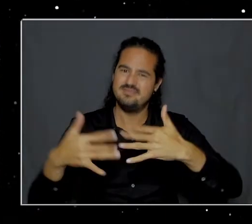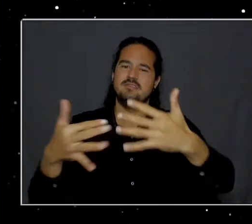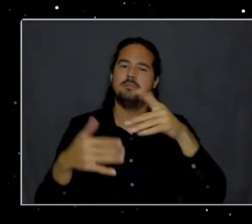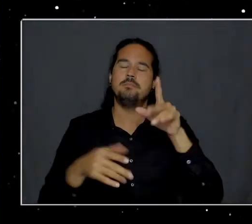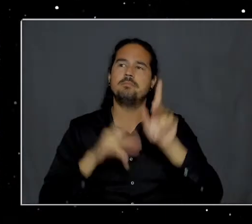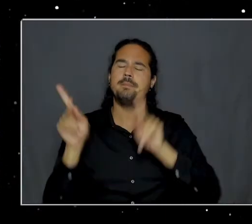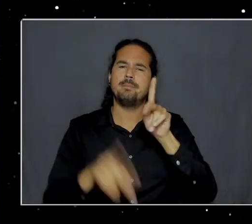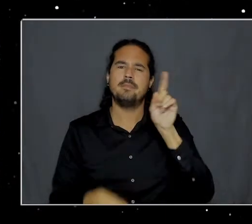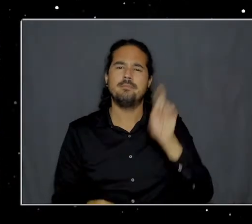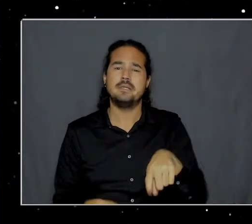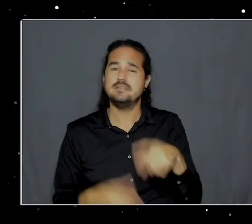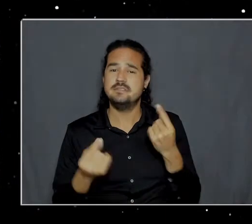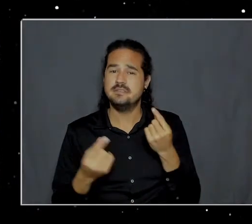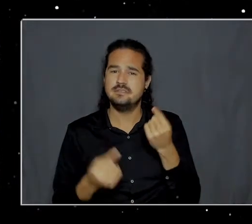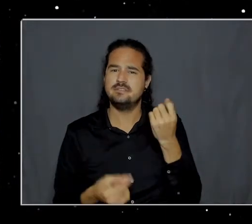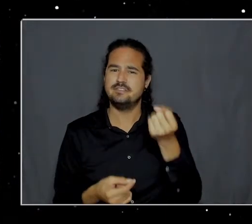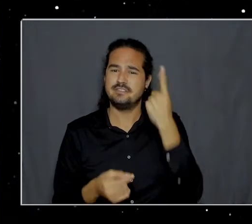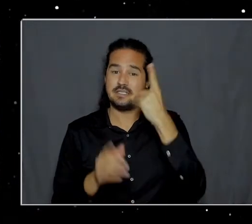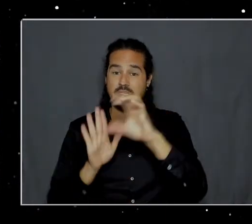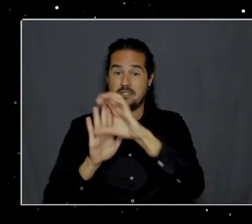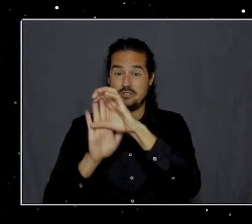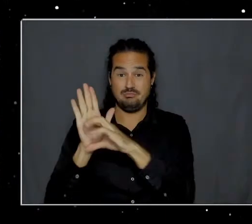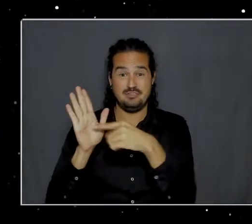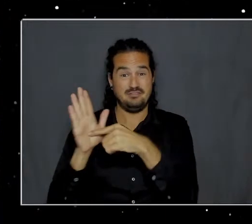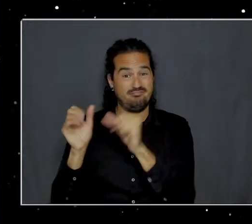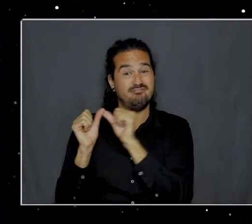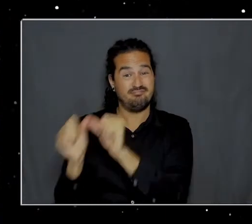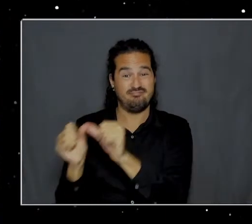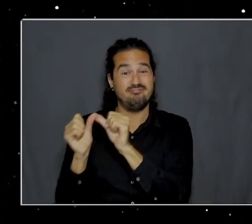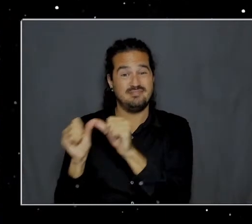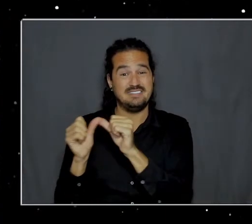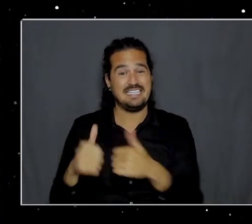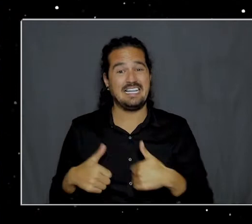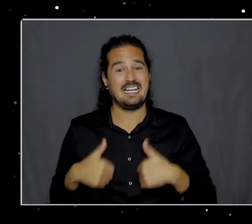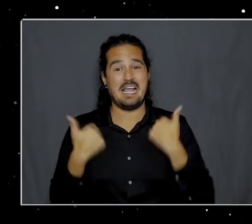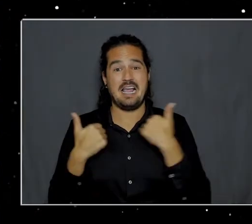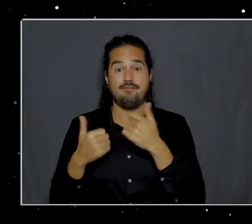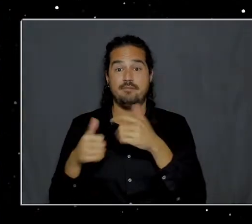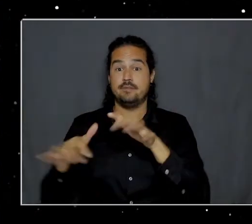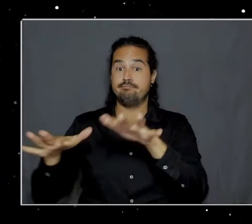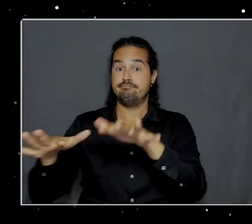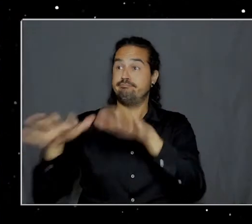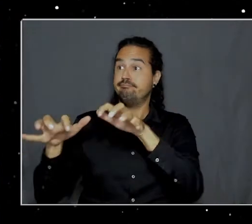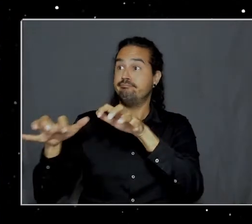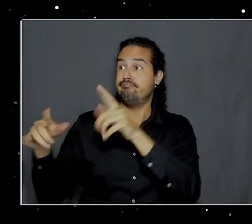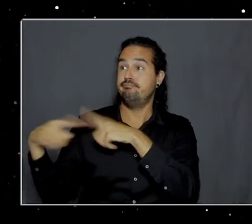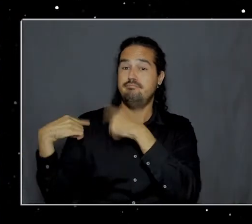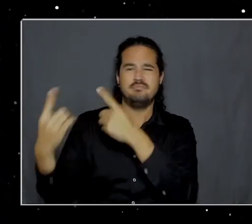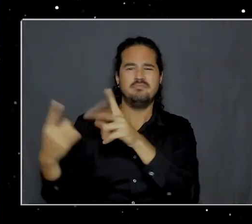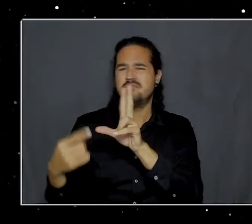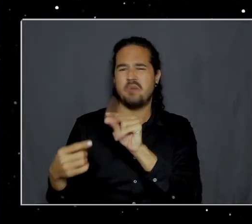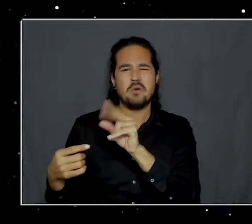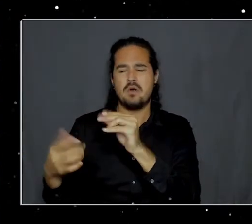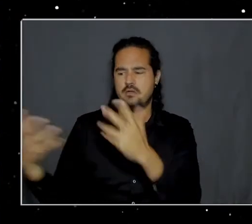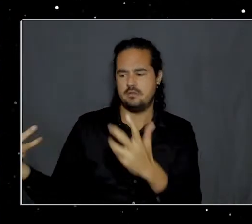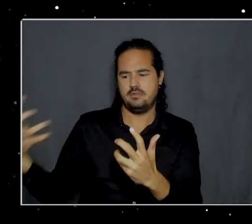SO THAT'S ONE, IS TO HELP PEOPLE UNDERSTAND THAT WE TALK ABOUT A LIVING CONSTITUTION, THAT THERE'S LIFE IN THE CONSTITUTION.